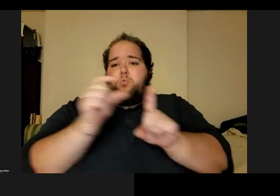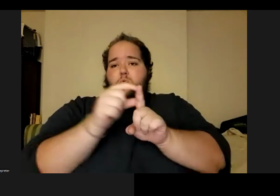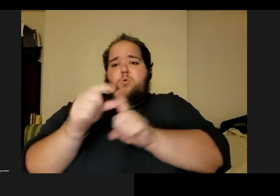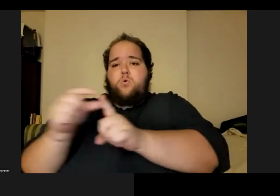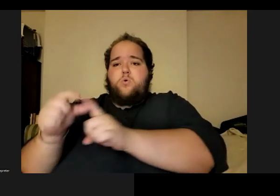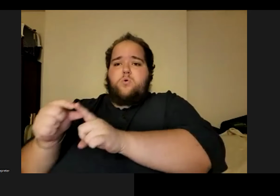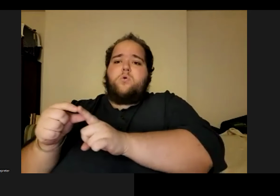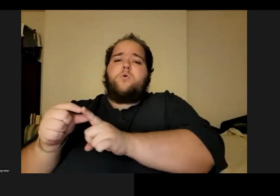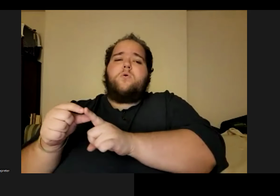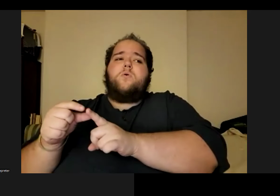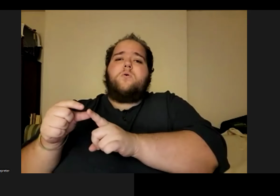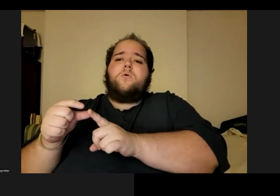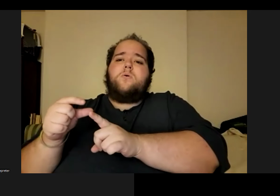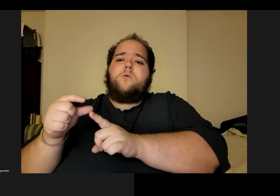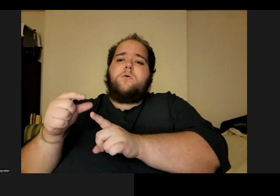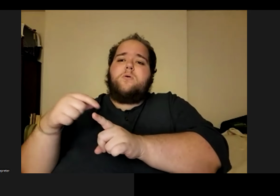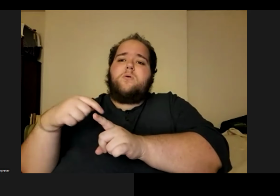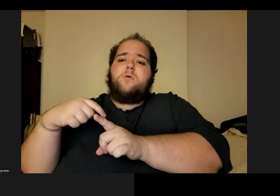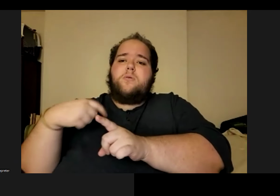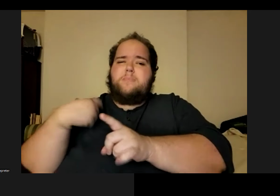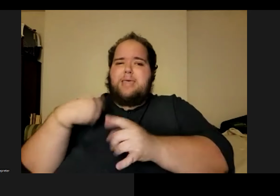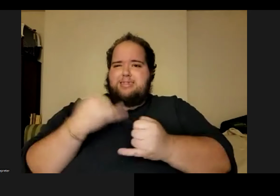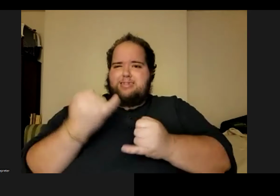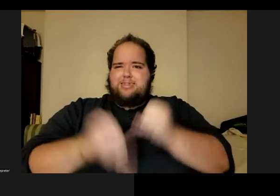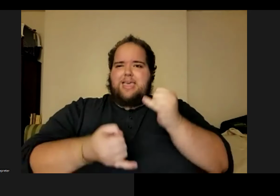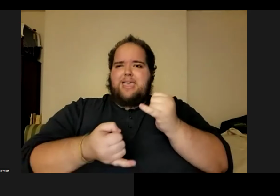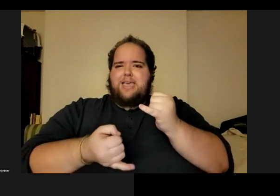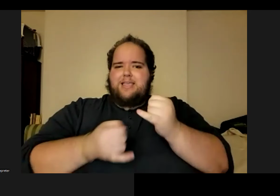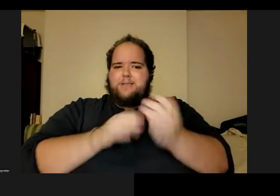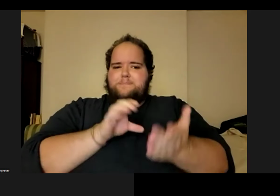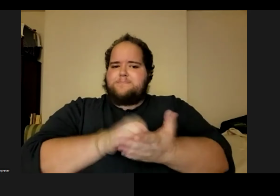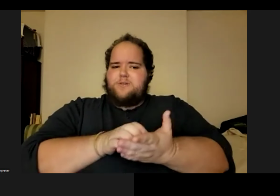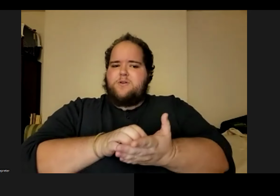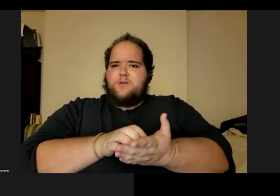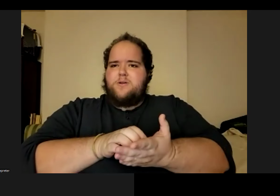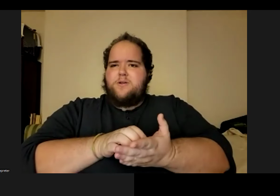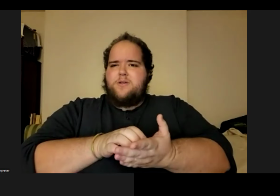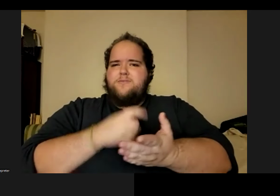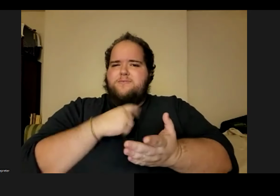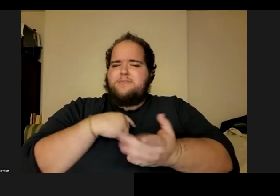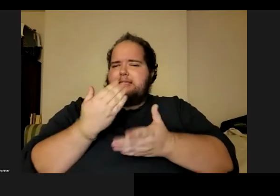if like I know my last paragraph, I'm using words, some bigger words i might actually